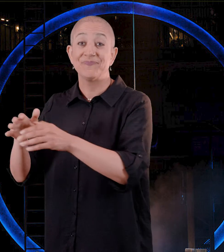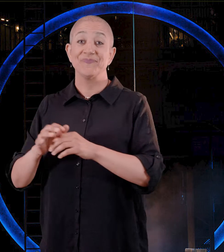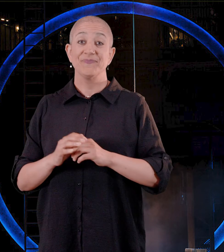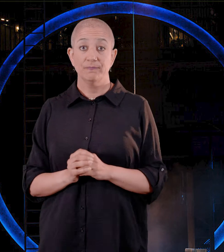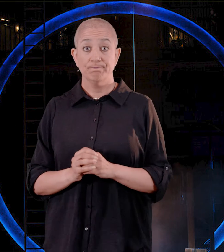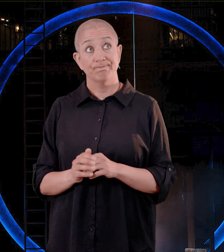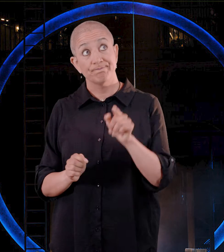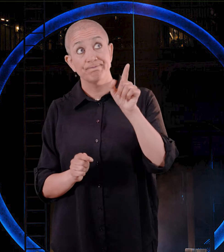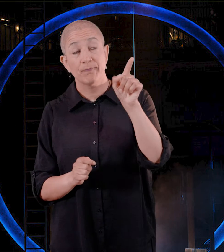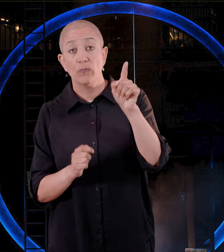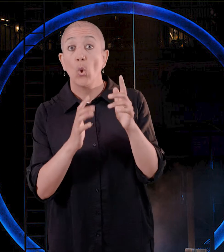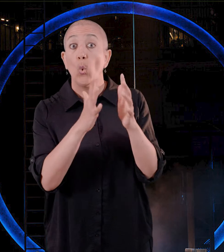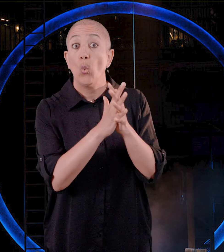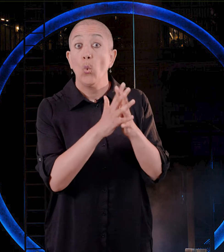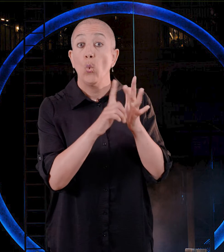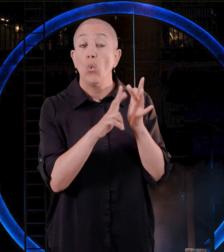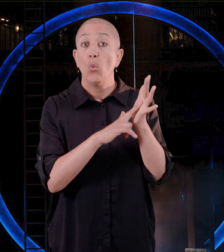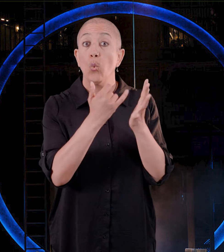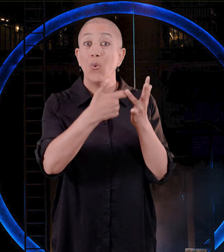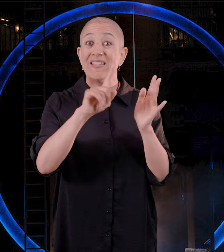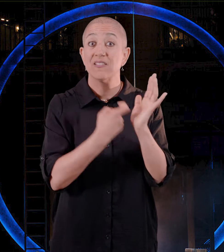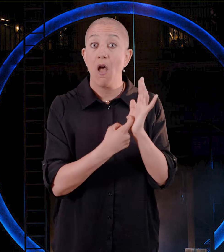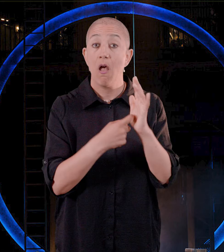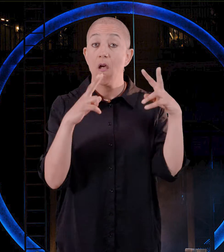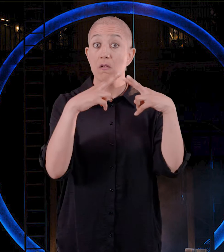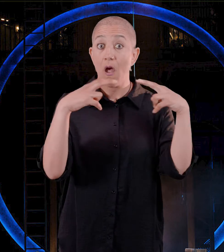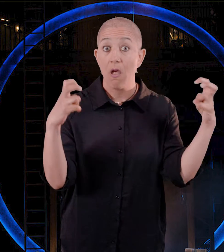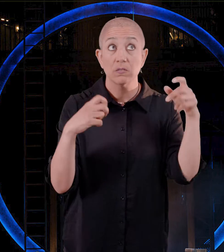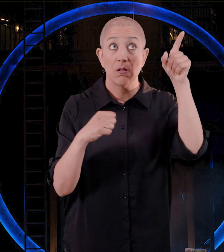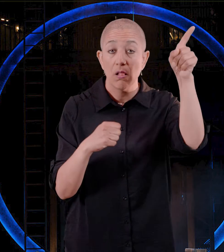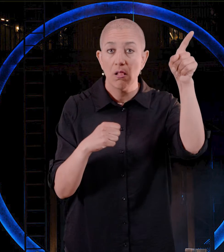Meanwhile, in Windsor Castle,